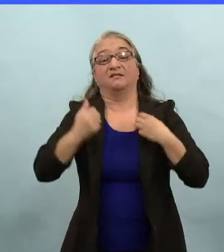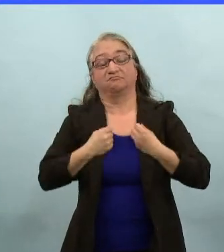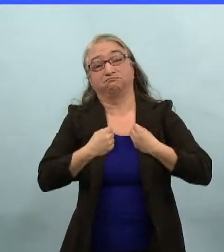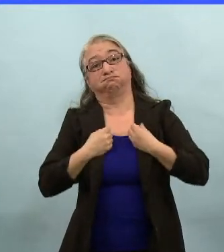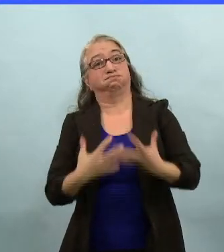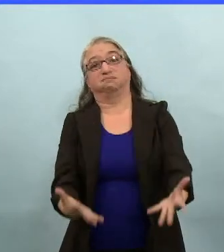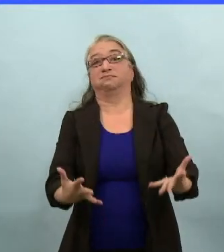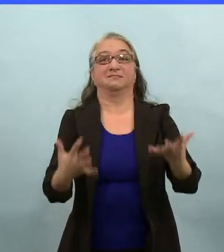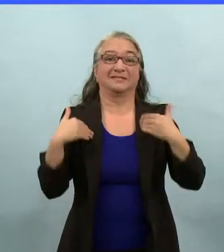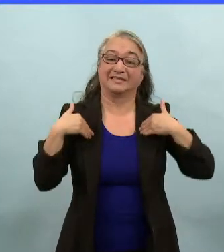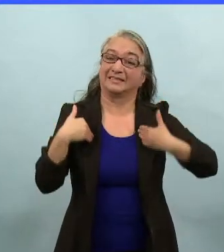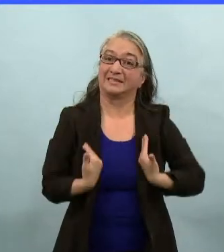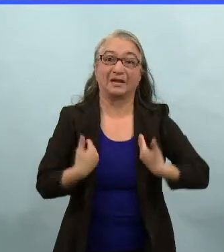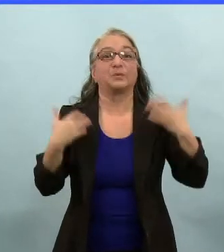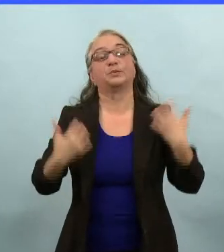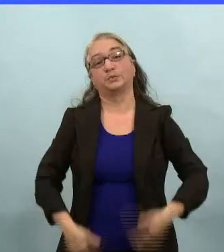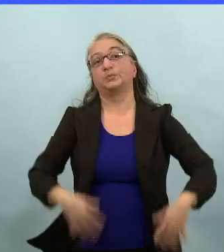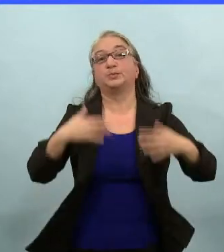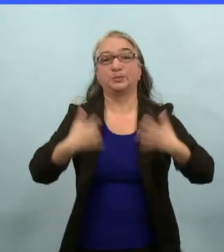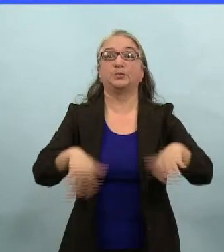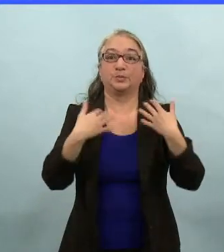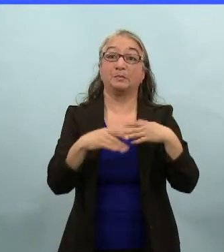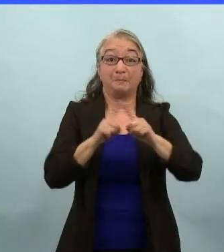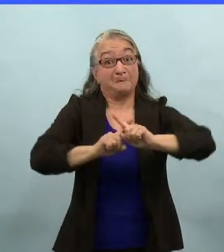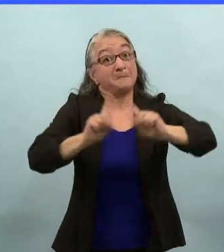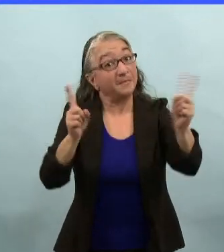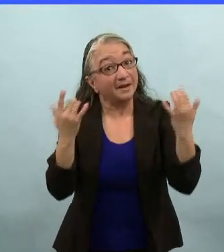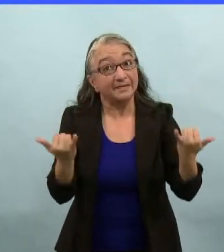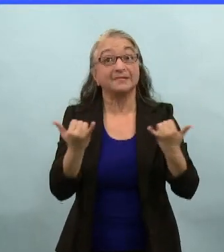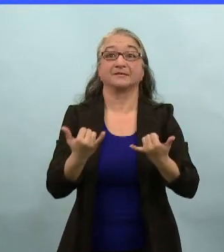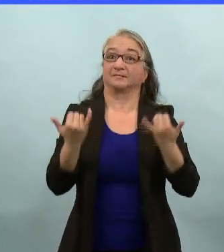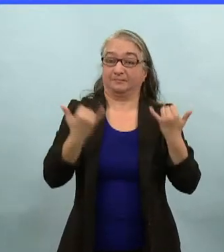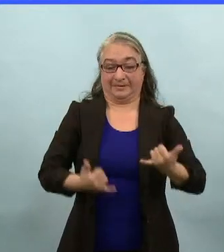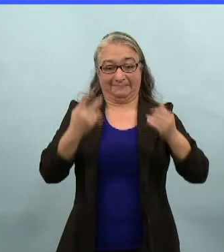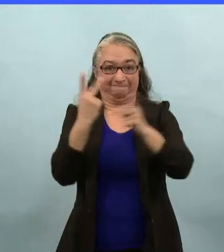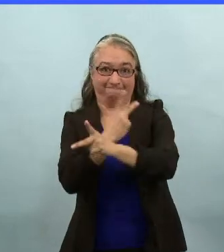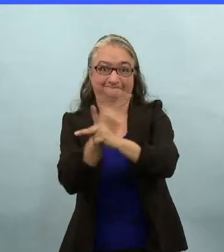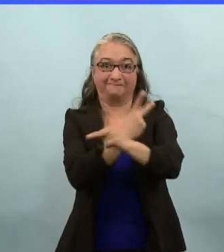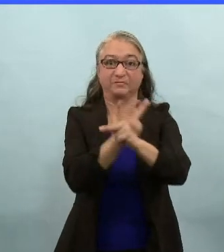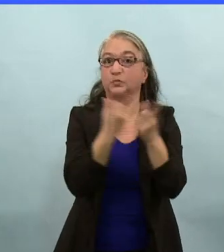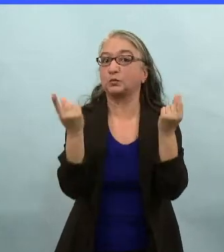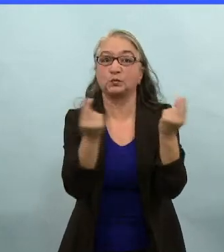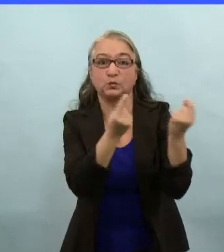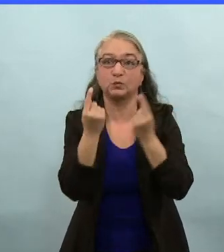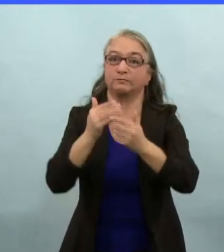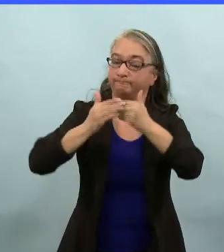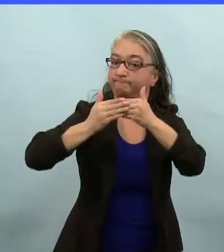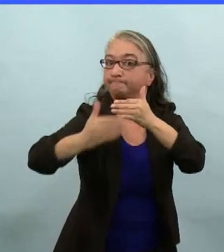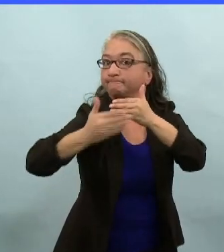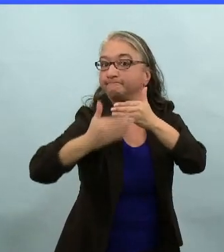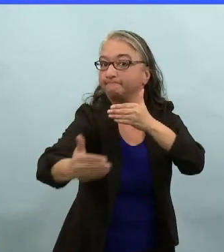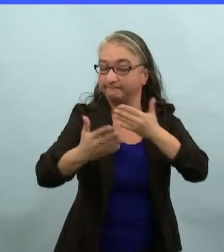the urgency to find solutions you may recall we announced plans last year to increase the speed